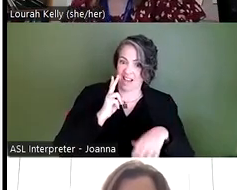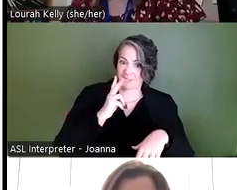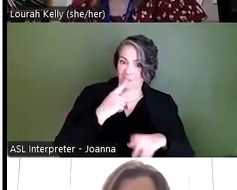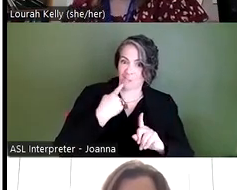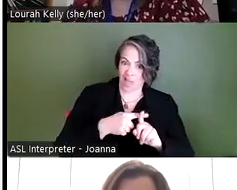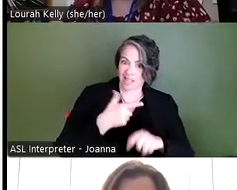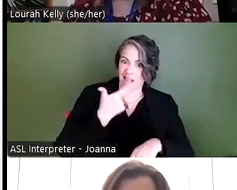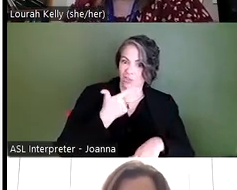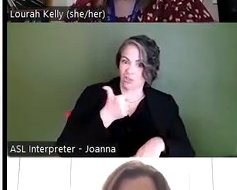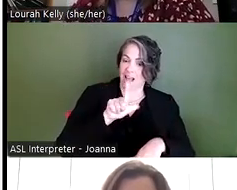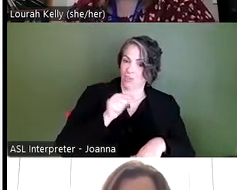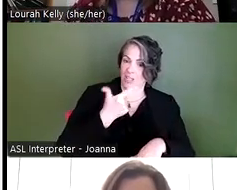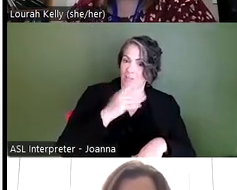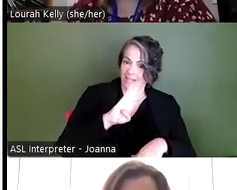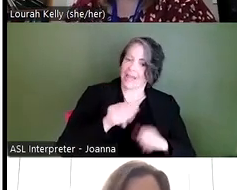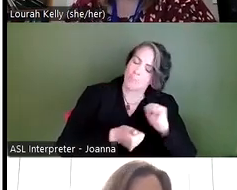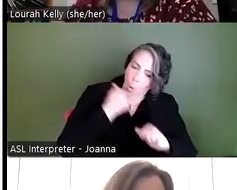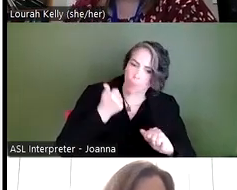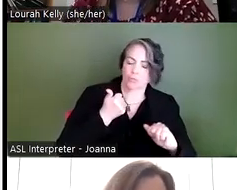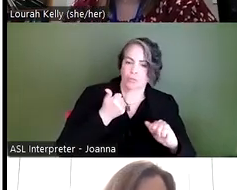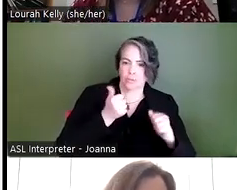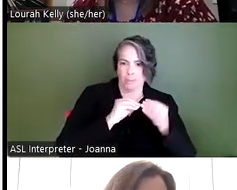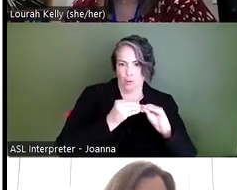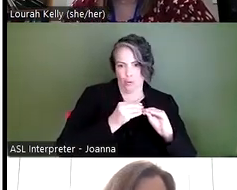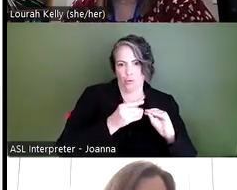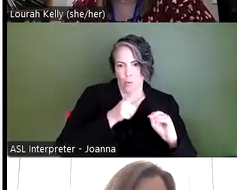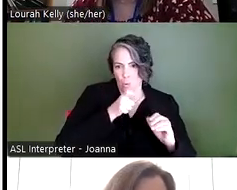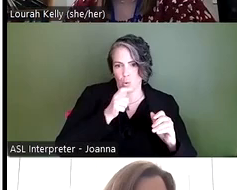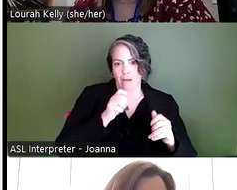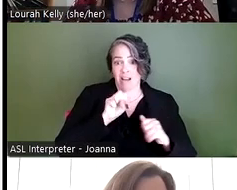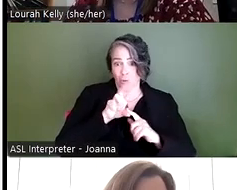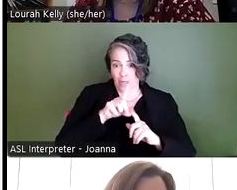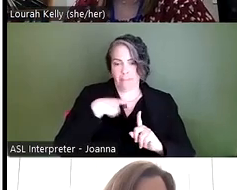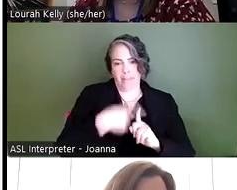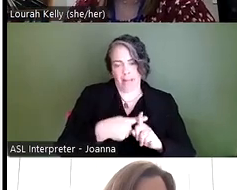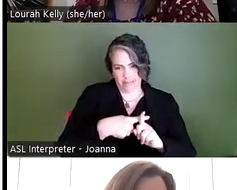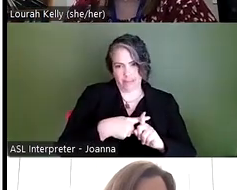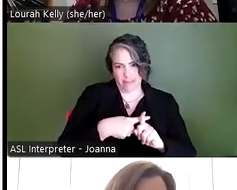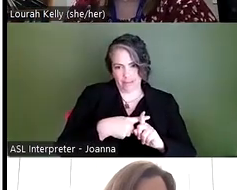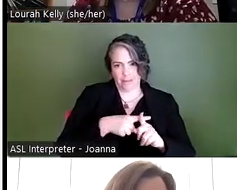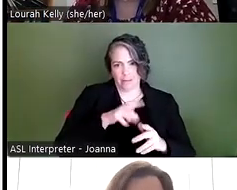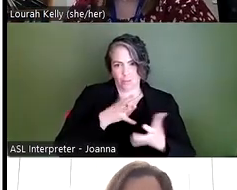And I'll talk about in the next slide with what that doesn't mean. So what we could do is direct-